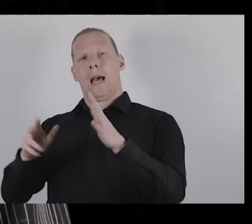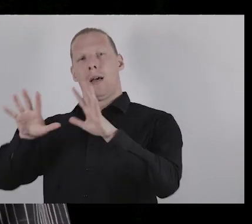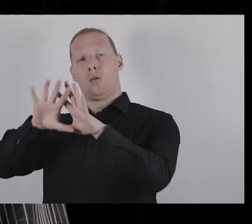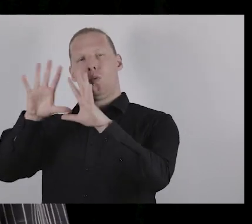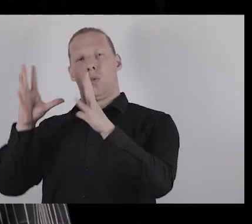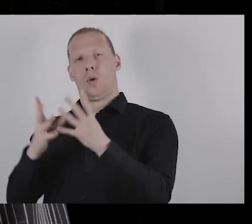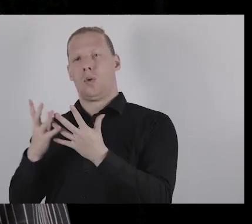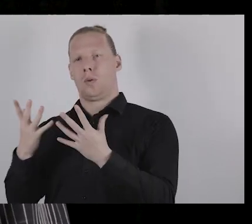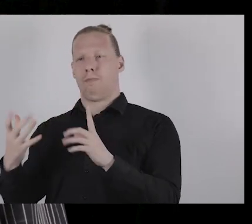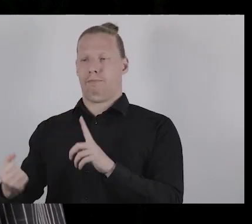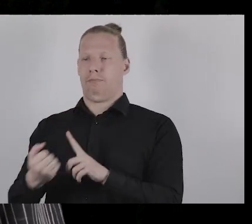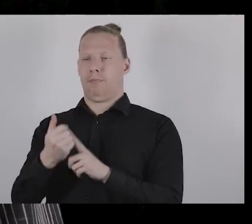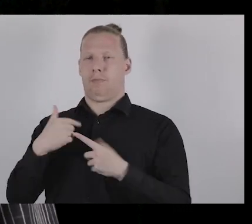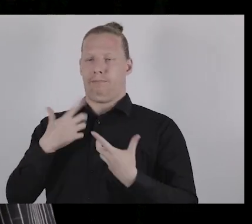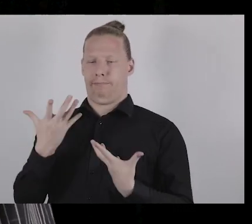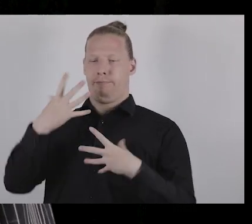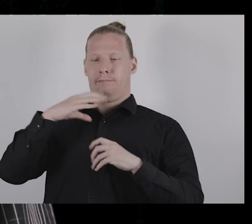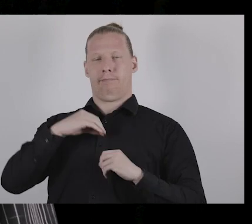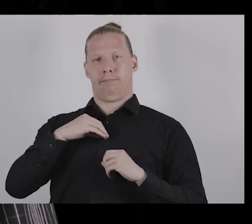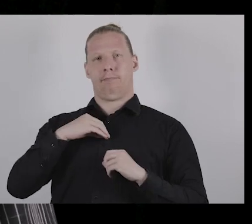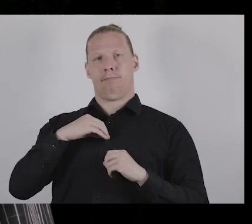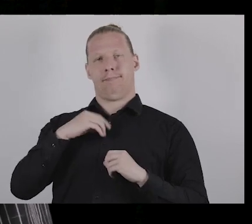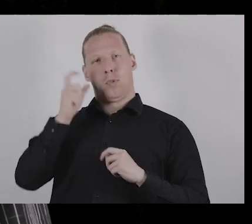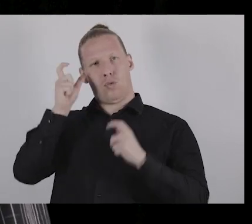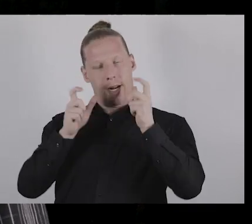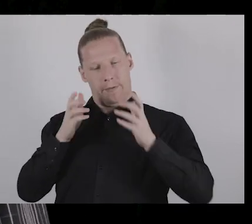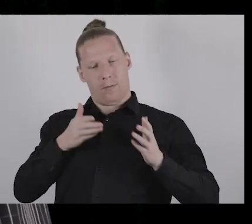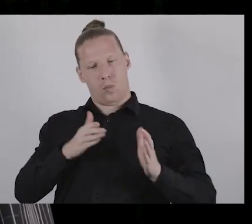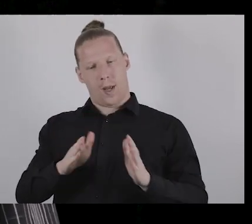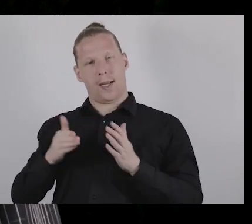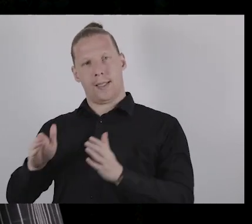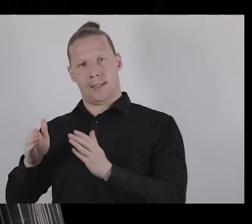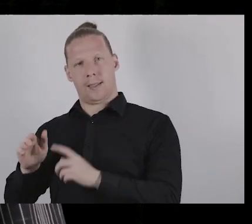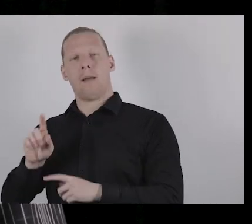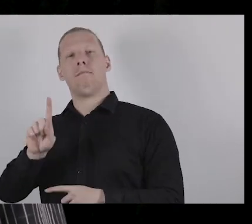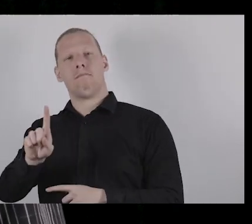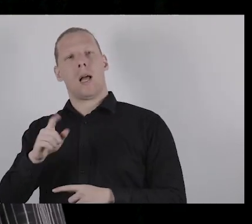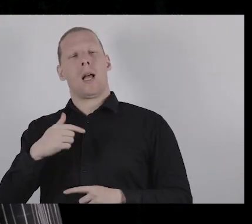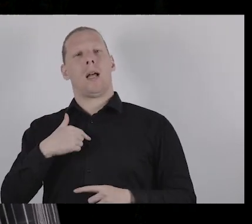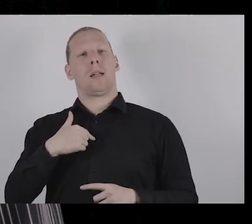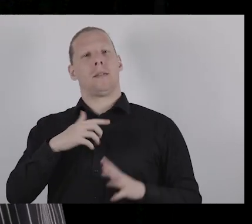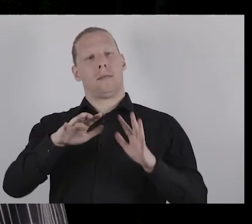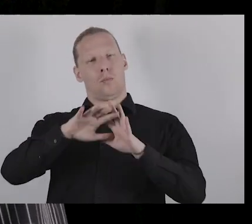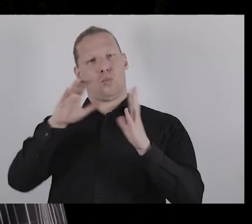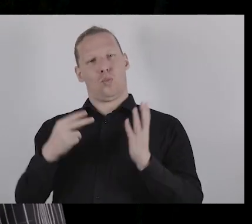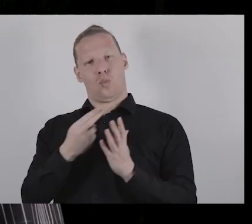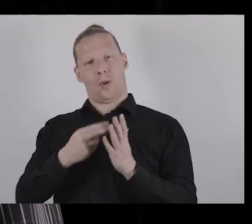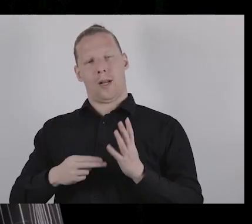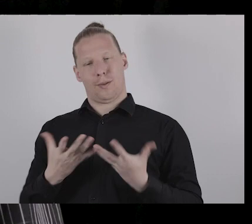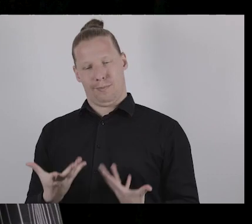on my creative practice, the world of mahi toi has, at the same time, shaped the person I am today —